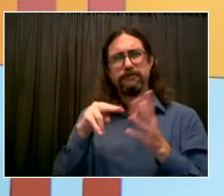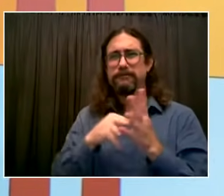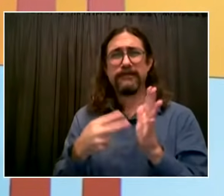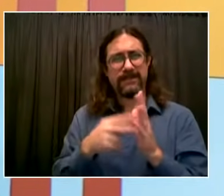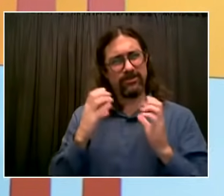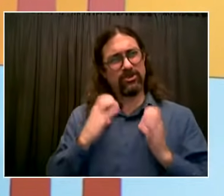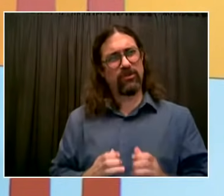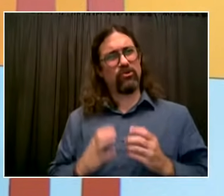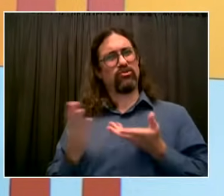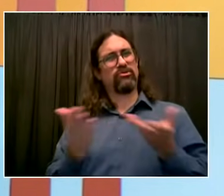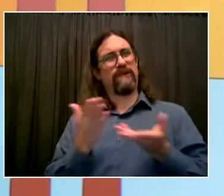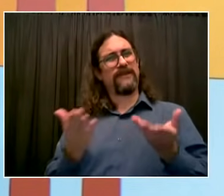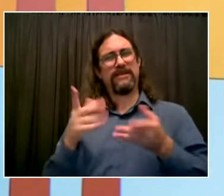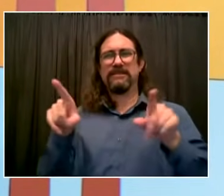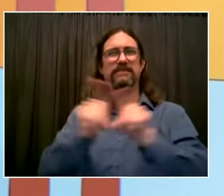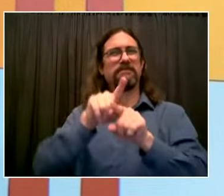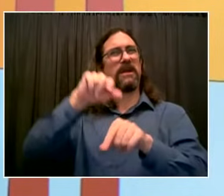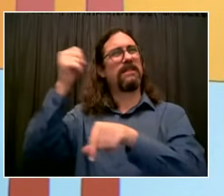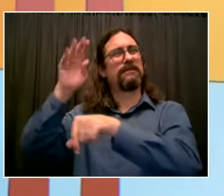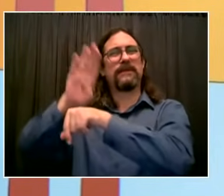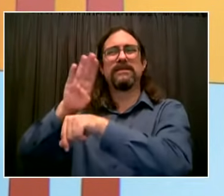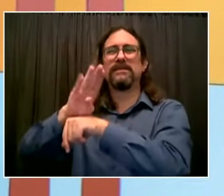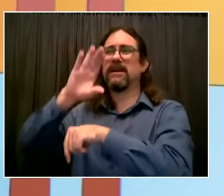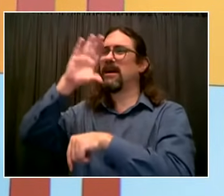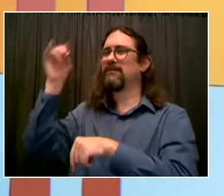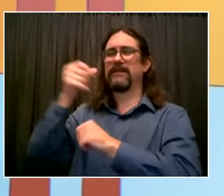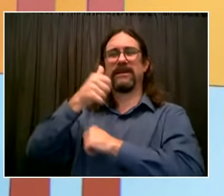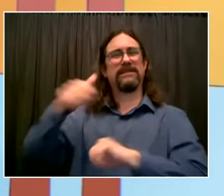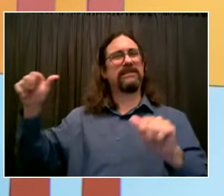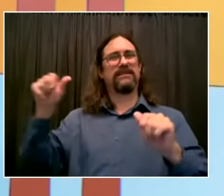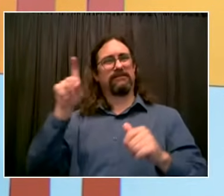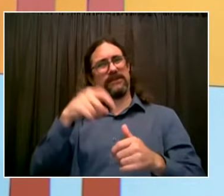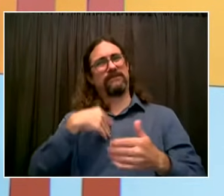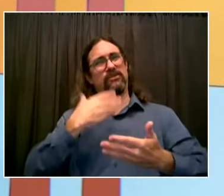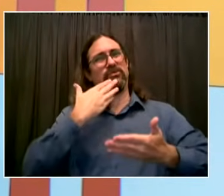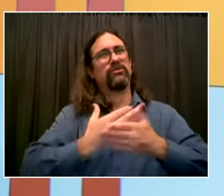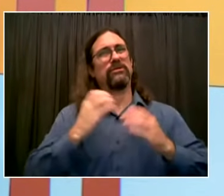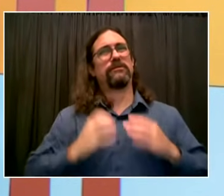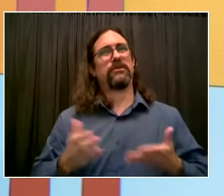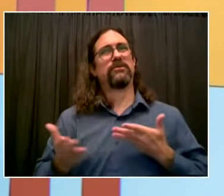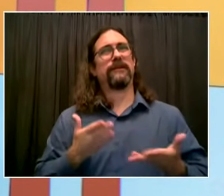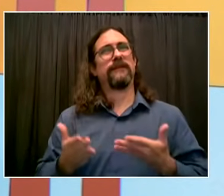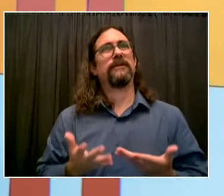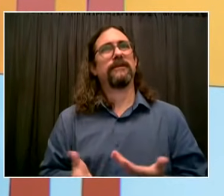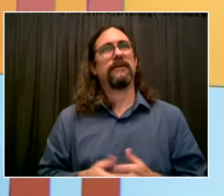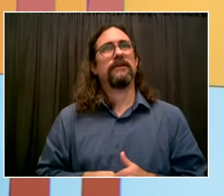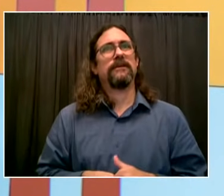OUR SOCIETY, BUSINESSES AND ALL. YO UWA TNTO KNOW IF YOU G O ASKGIN FOR HELP IF YOU NEED SOMETHING THAT